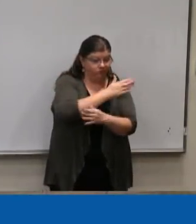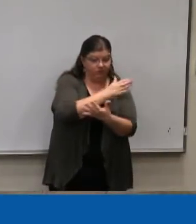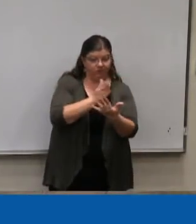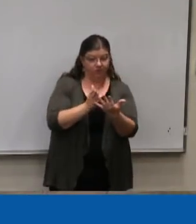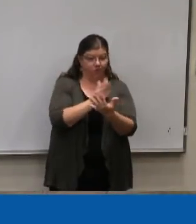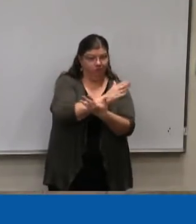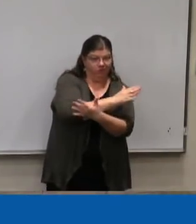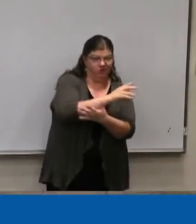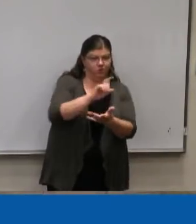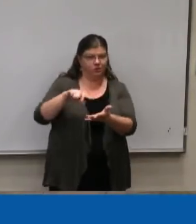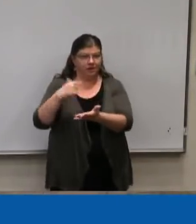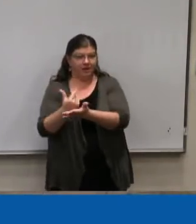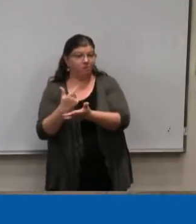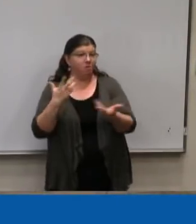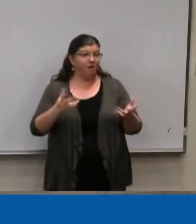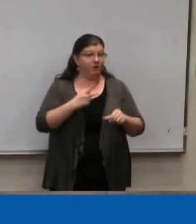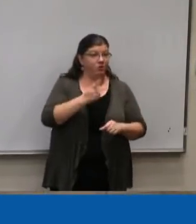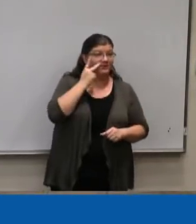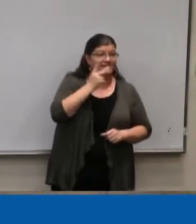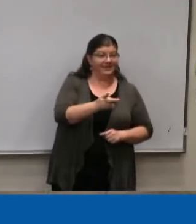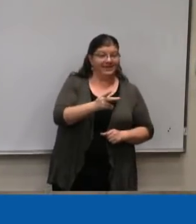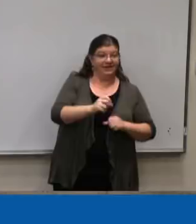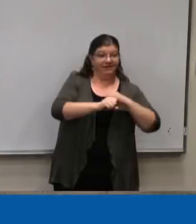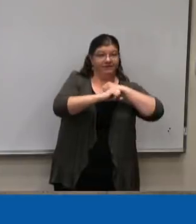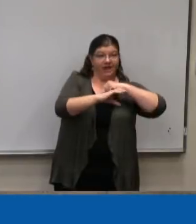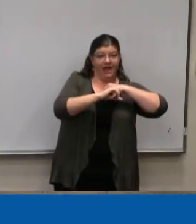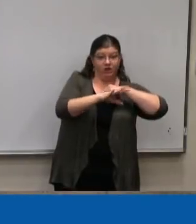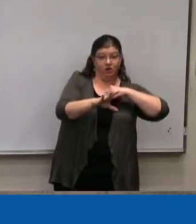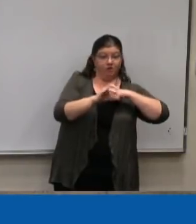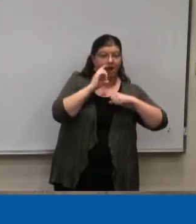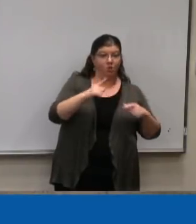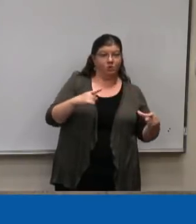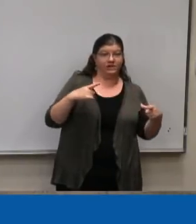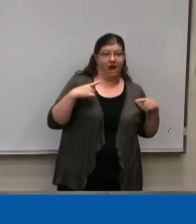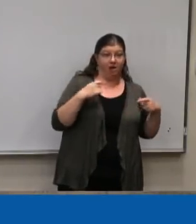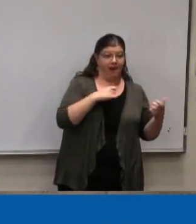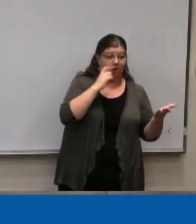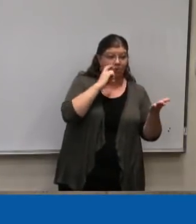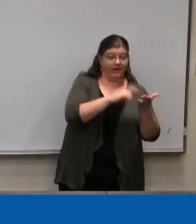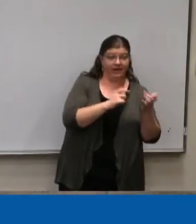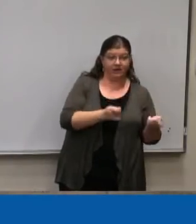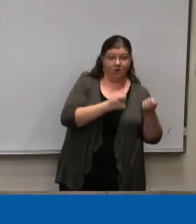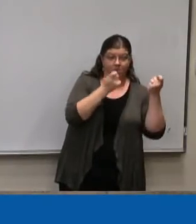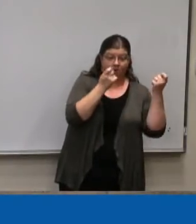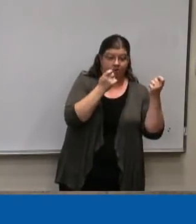You've probably seen the flyer about retirements and recognition ceremony that's coming up soon,